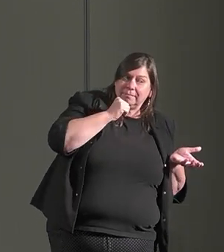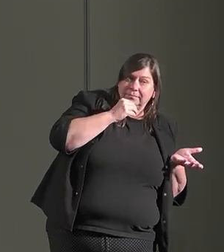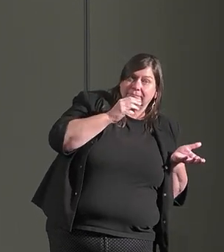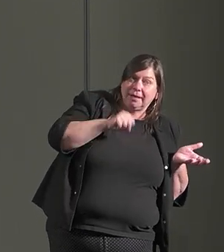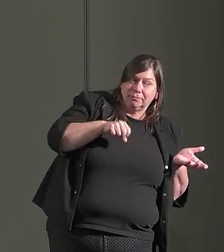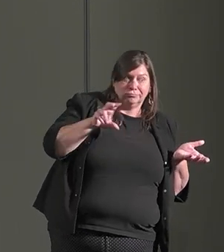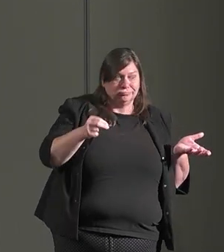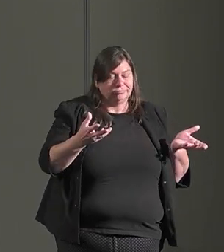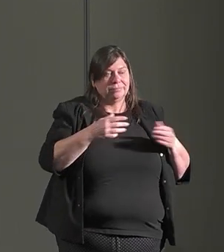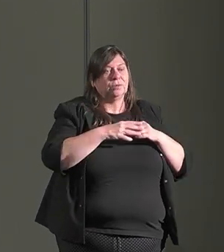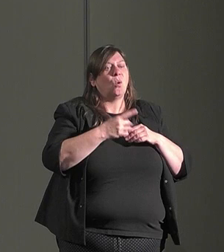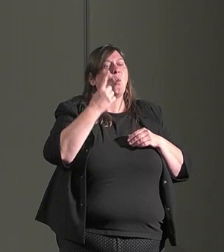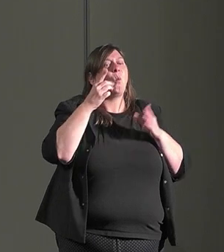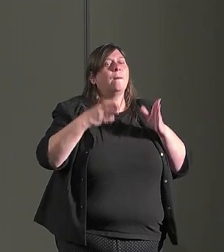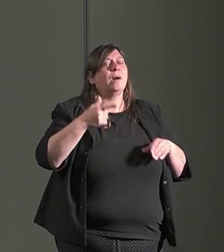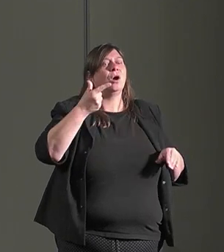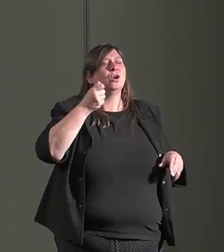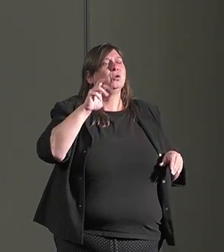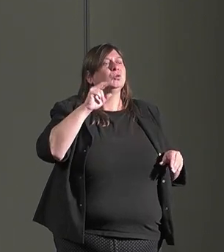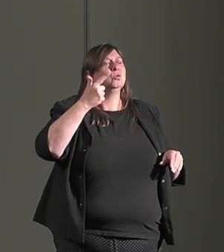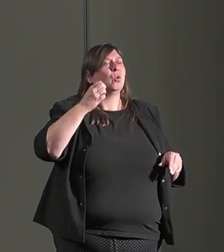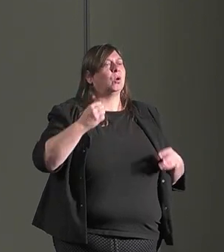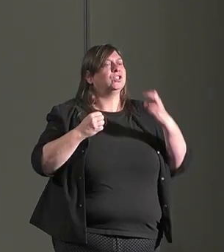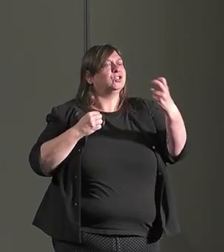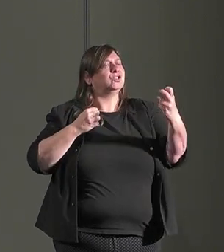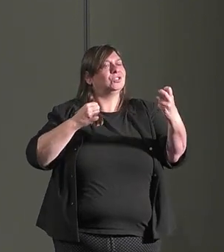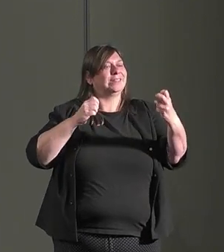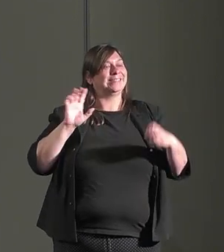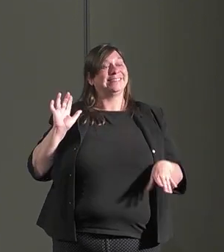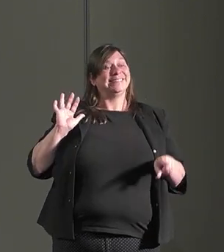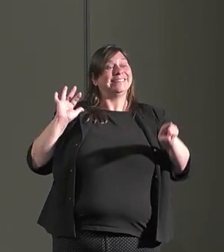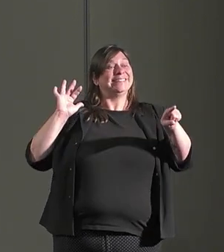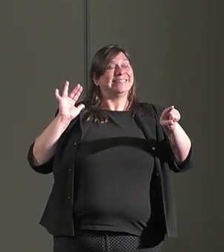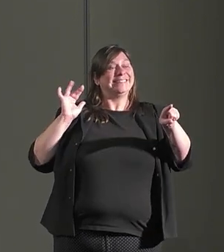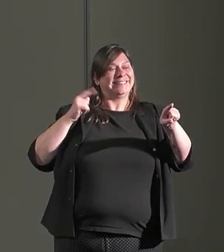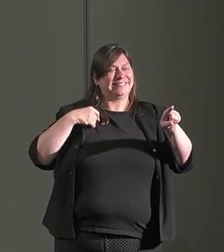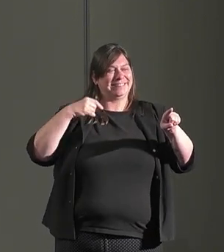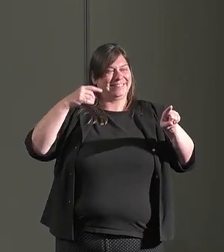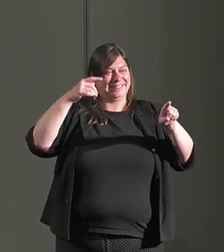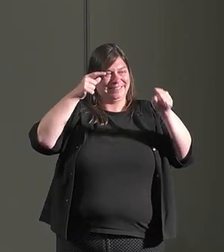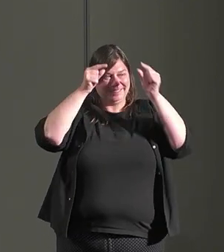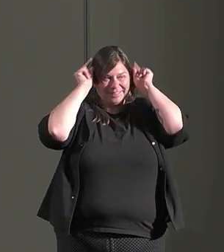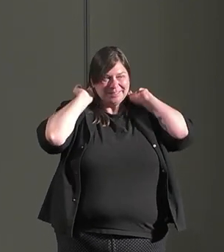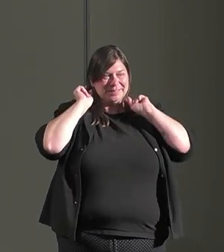one person in the audience George is aware of this and creating standards and work we